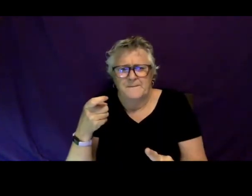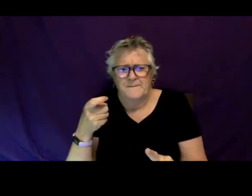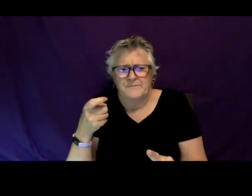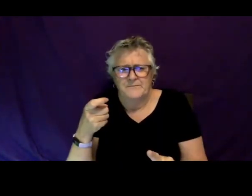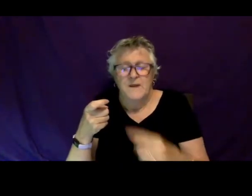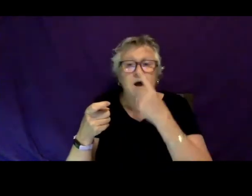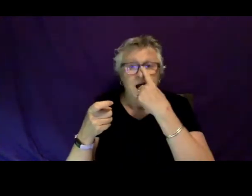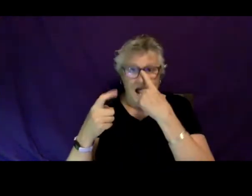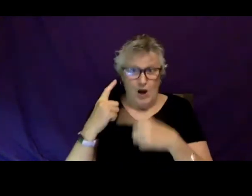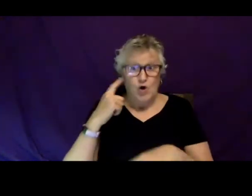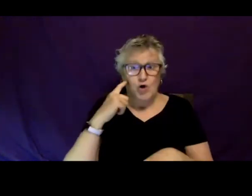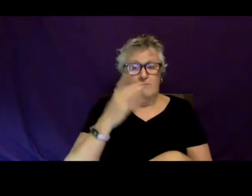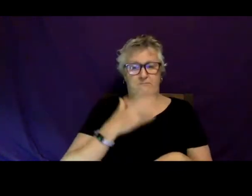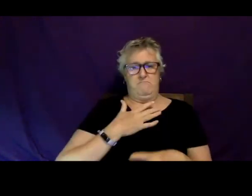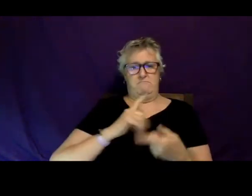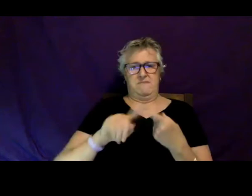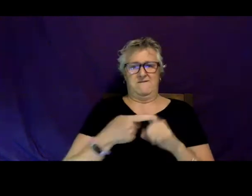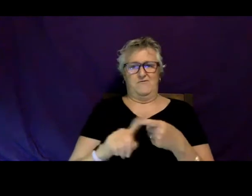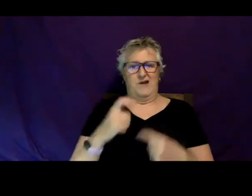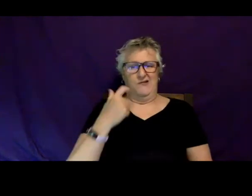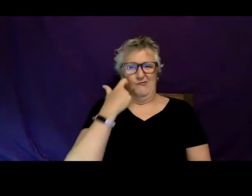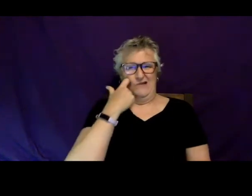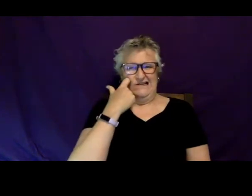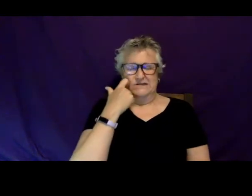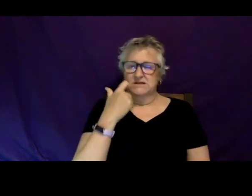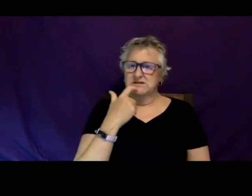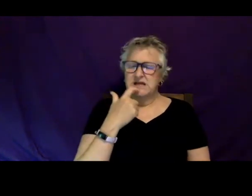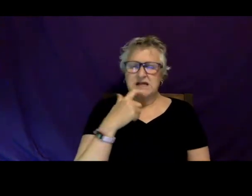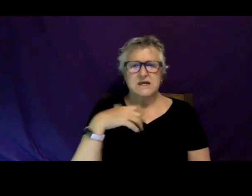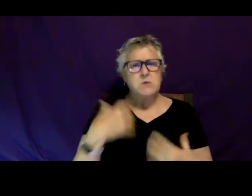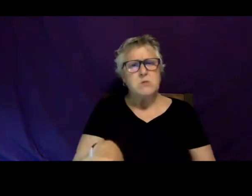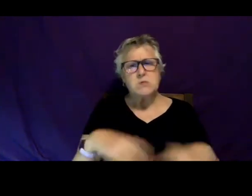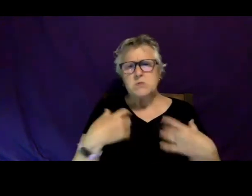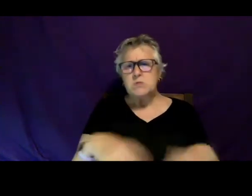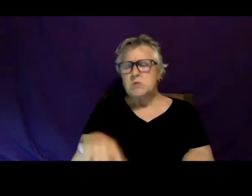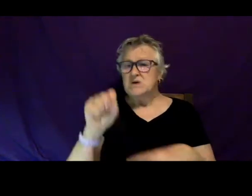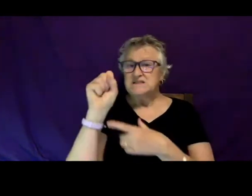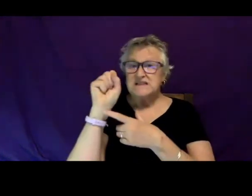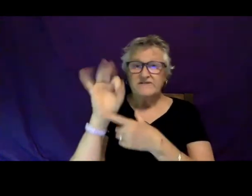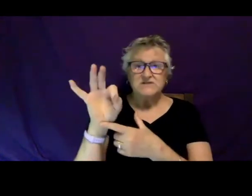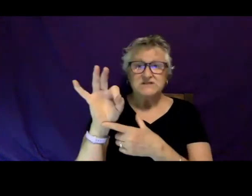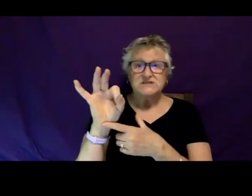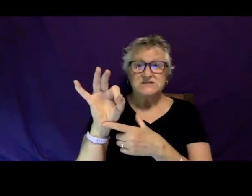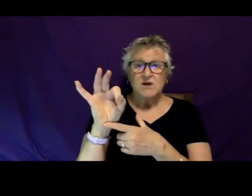recently that there's a spate of robberies going around San Francisco, where the thieves are cutting out the catalytic converters,